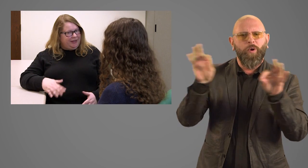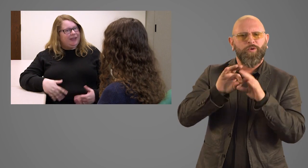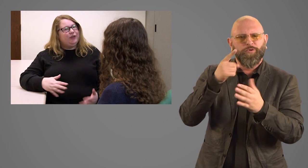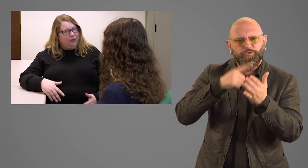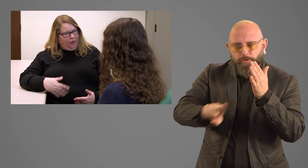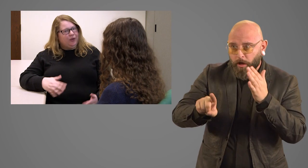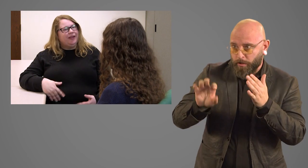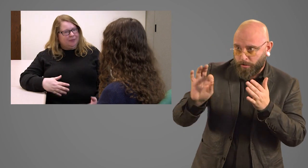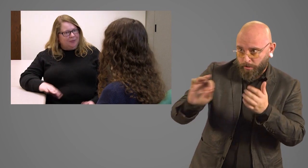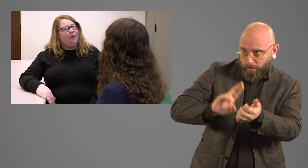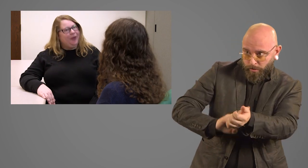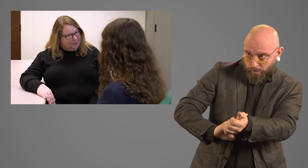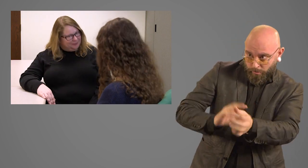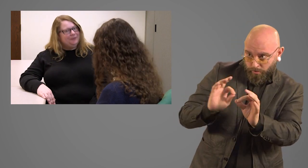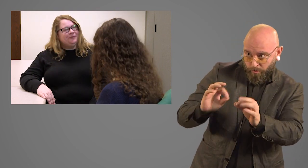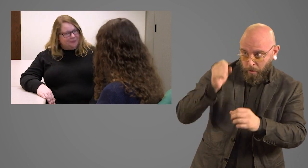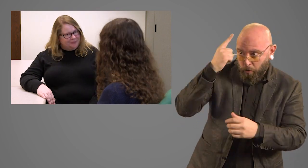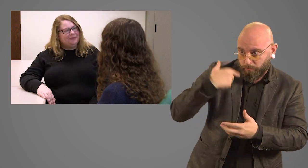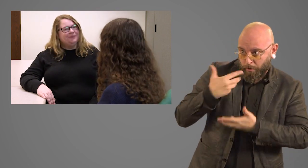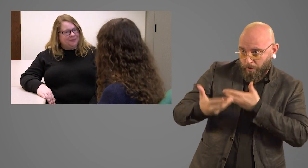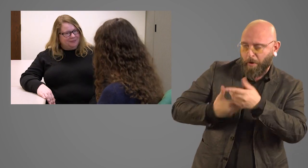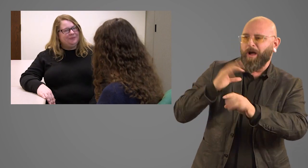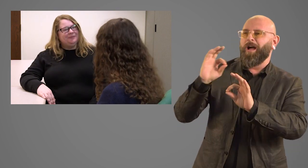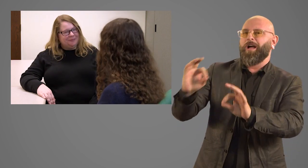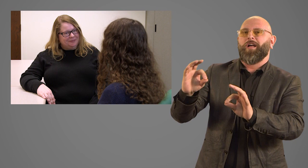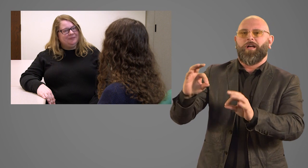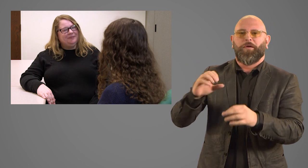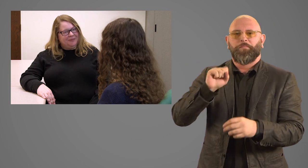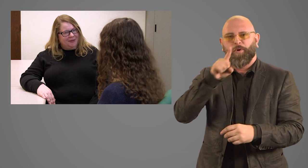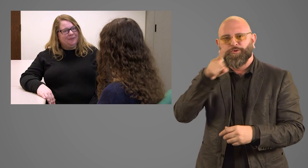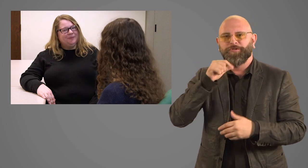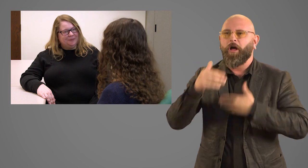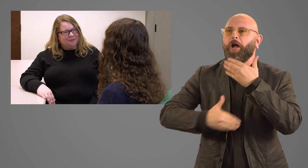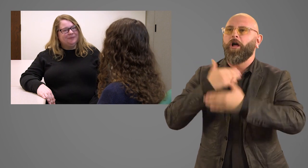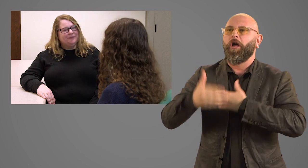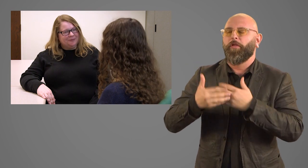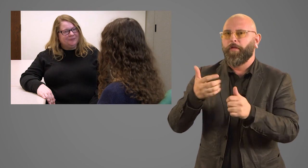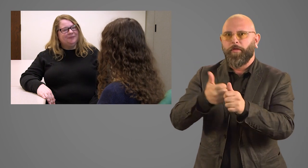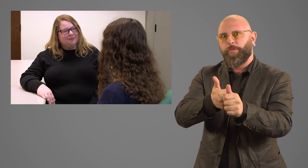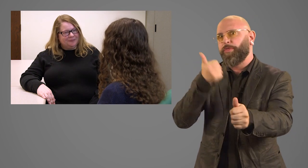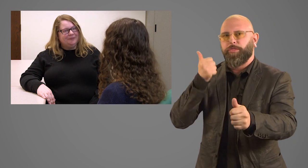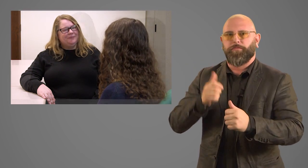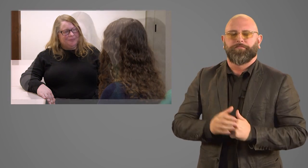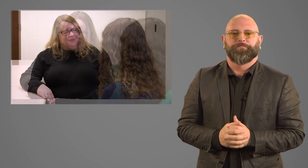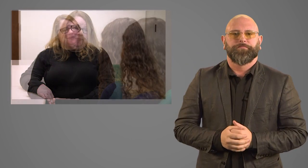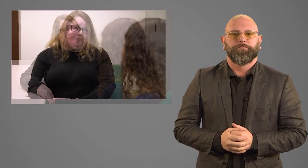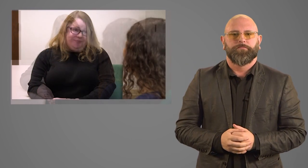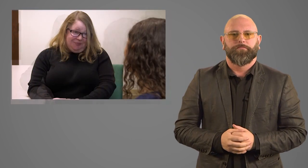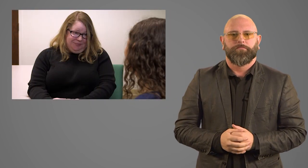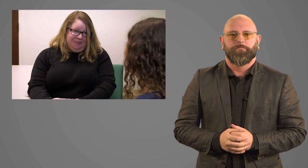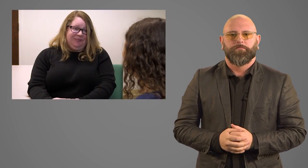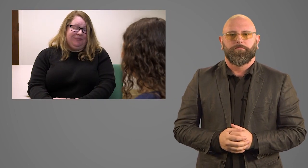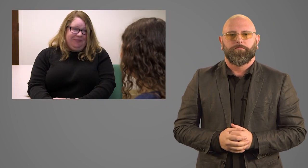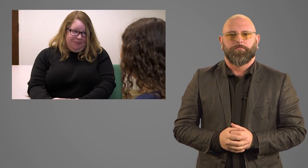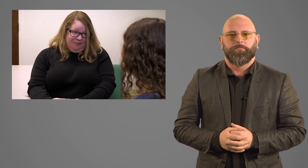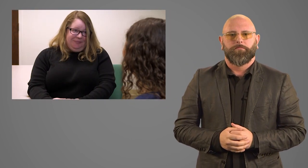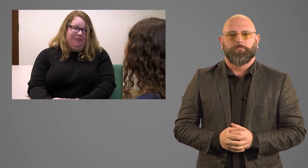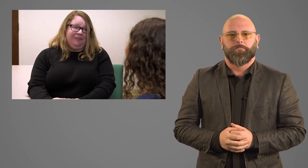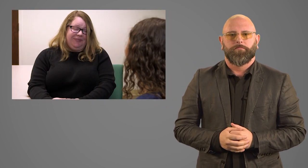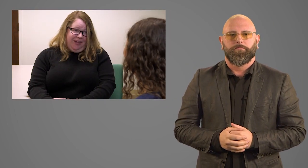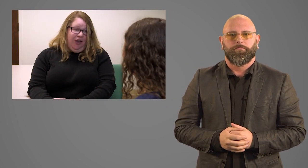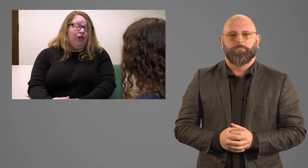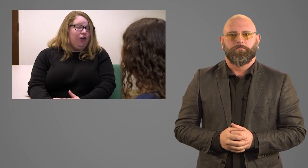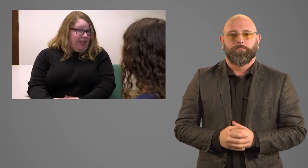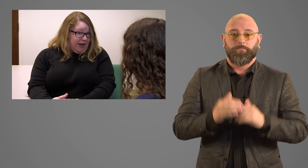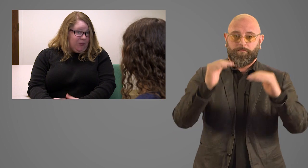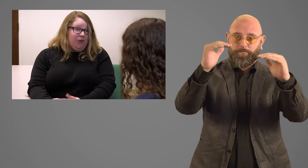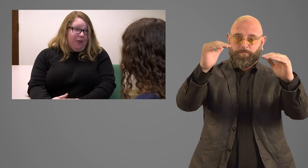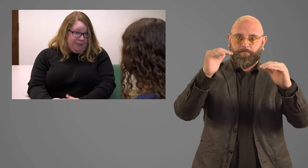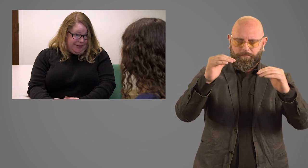Check in with the person to be sure that he or she understands what is being discussed.